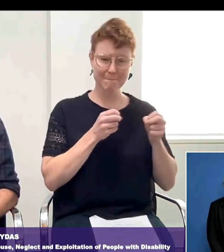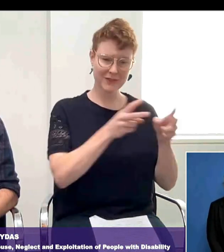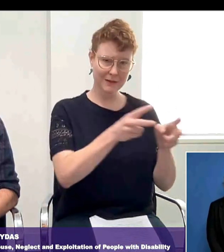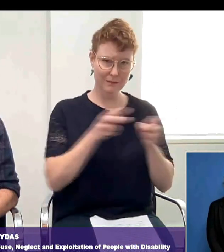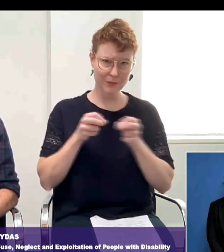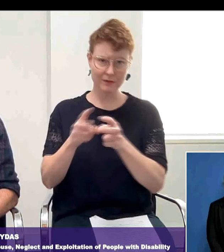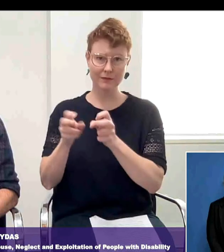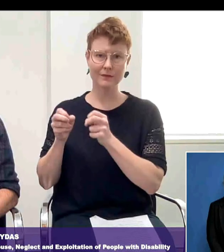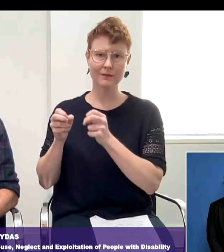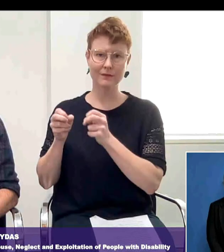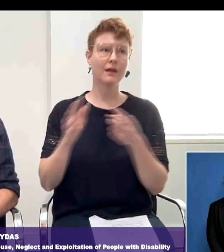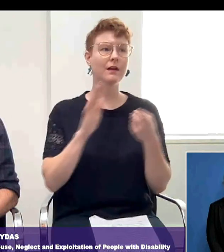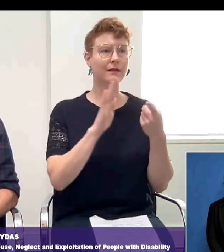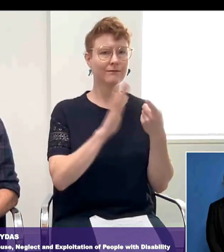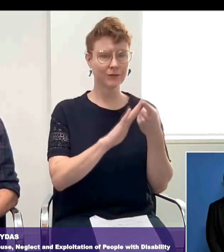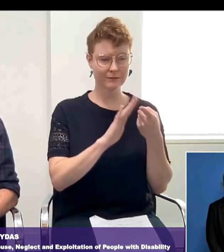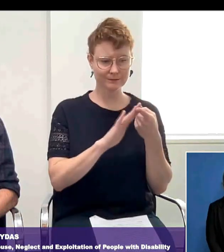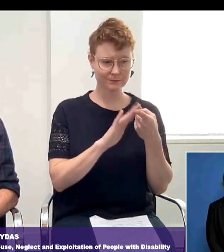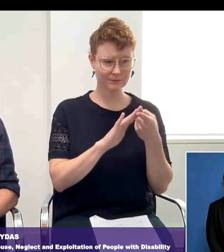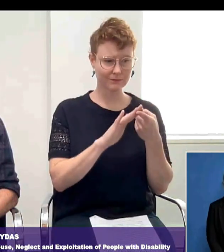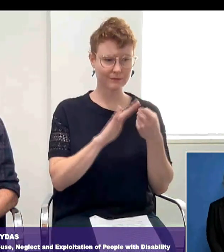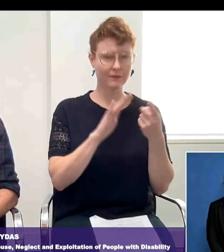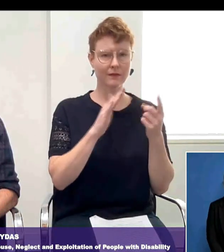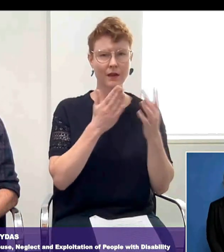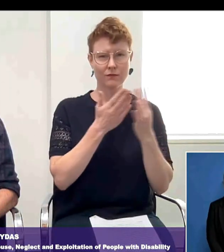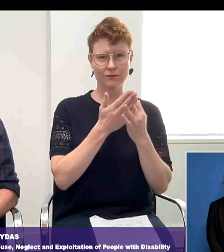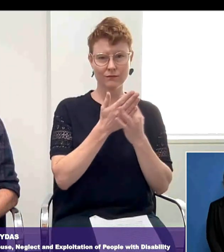Certainly. We have various methods that we engage in.